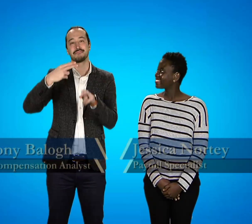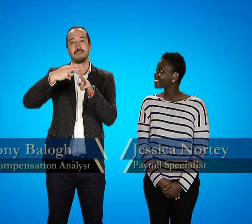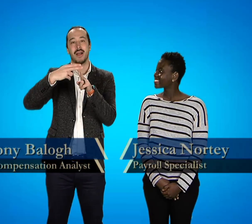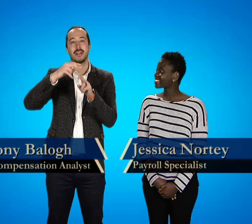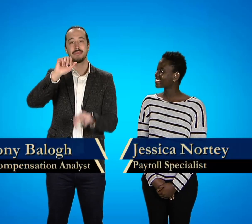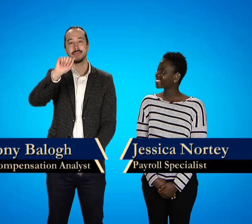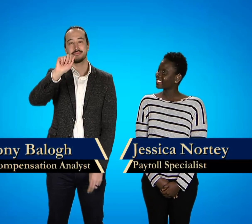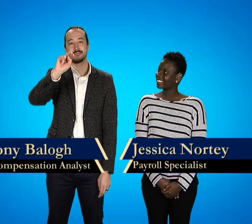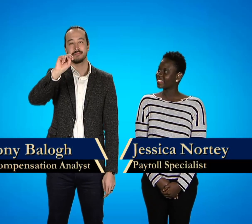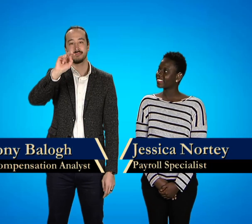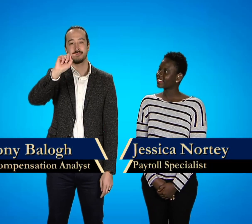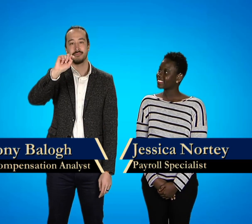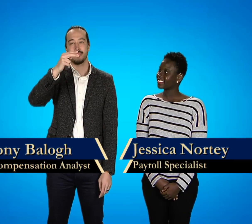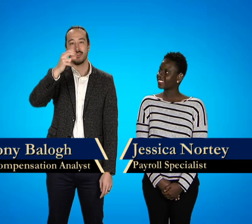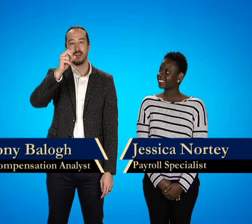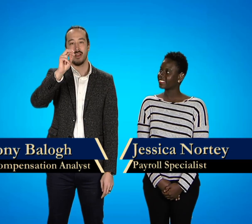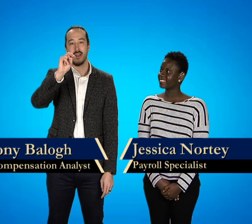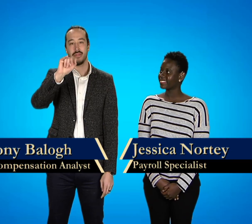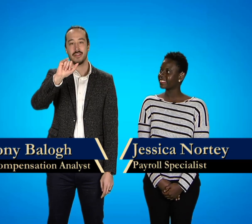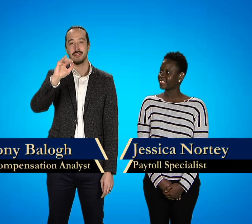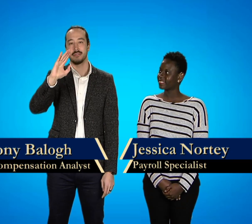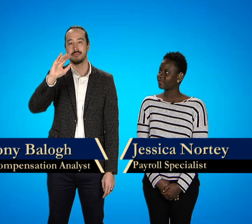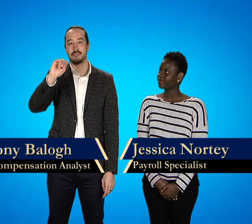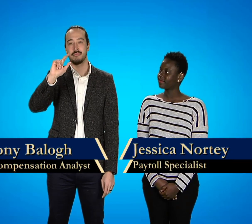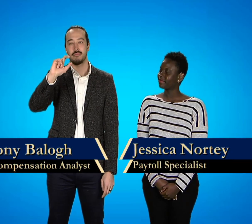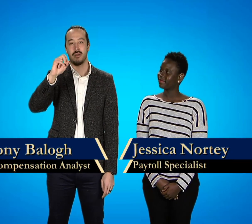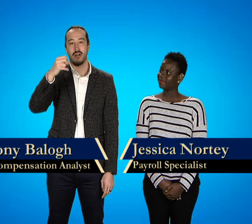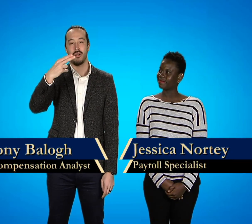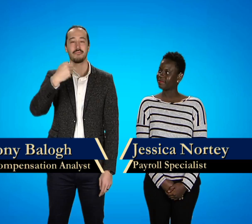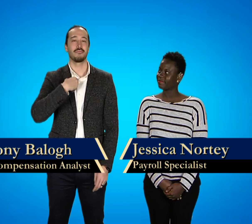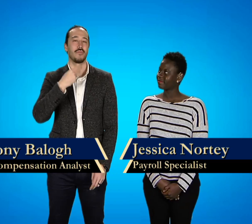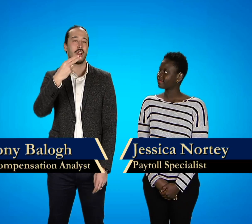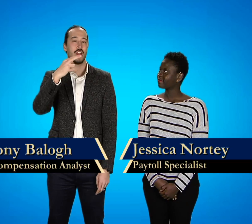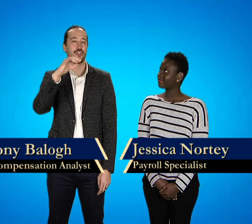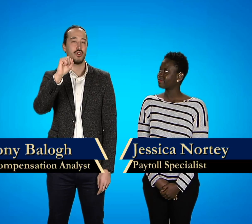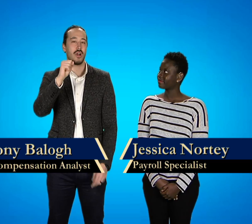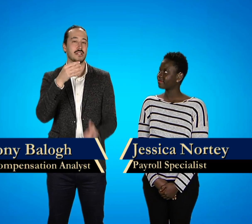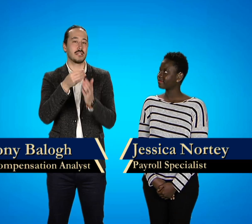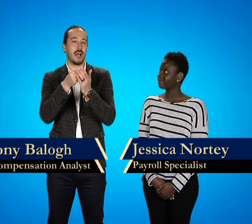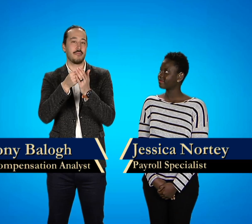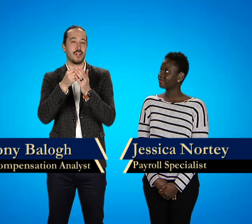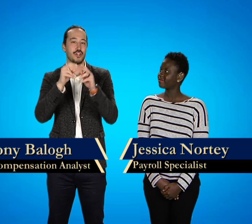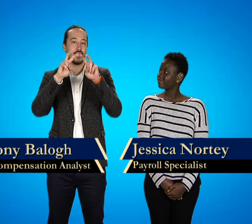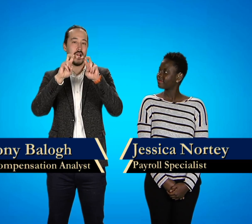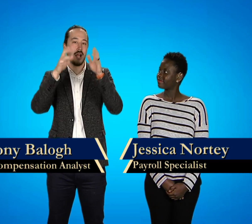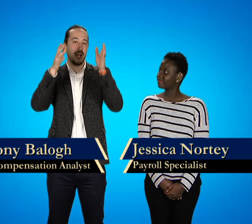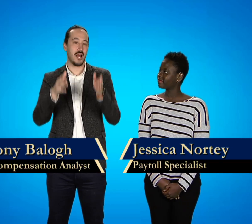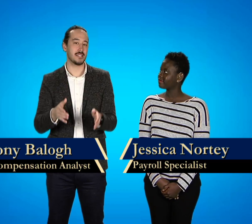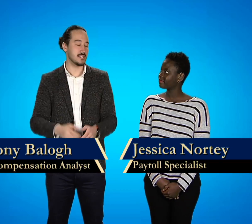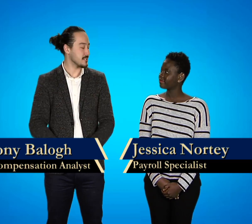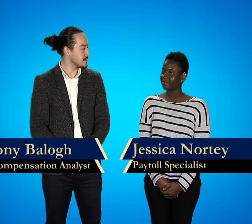My name is Anthony Balogh and I am the HRIS Compensation Analyst.